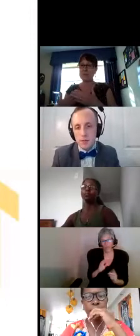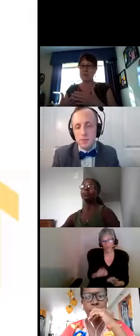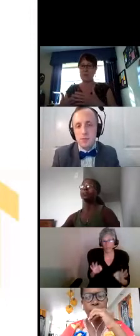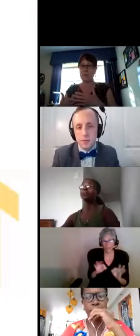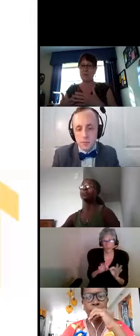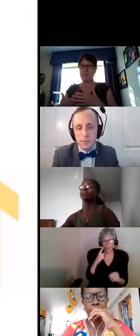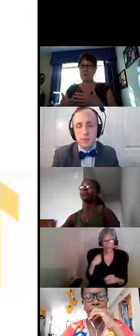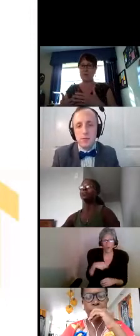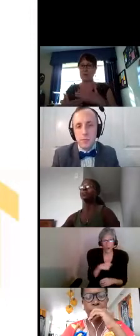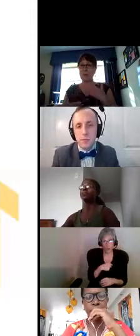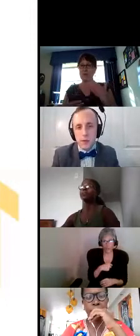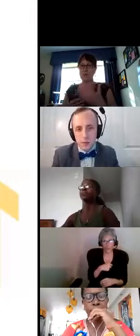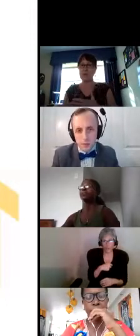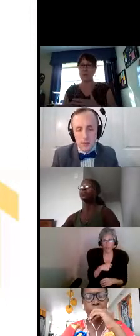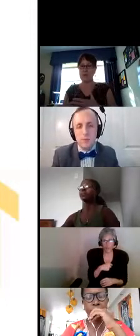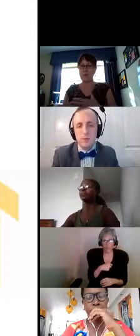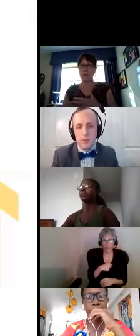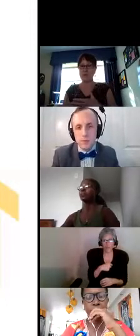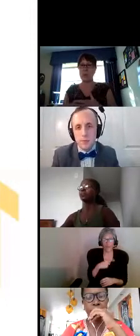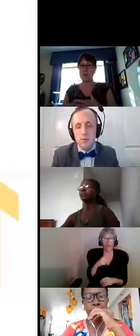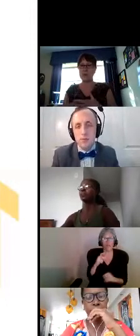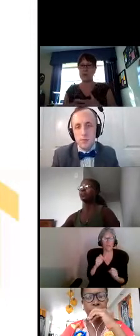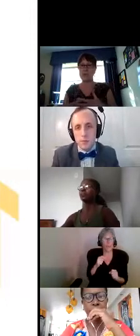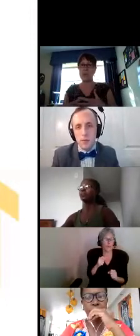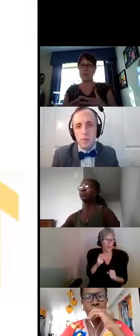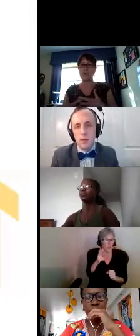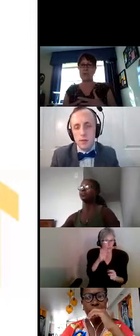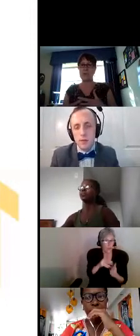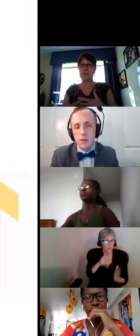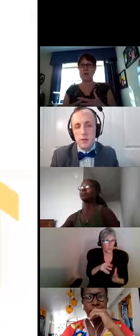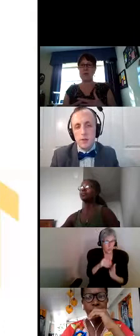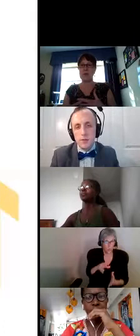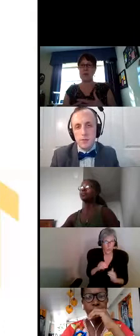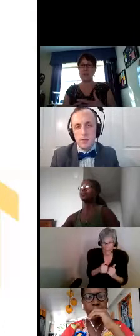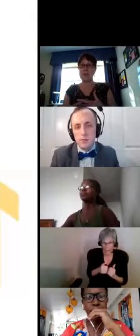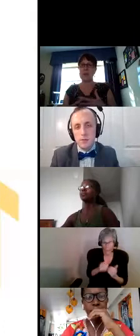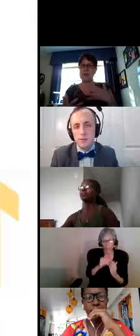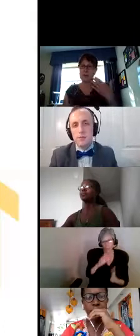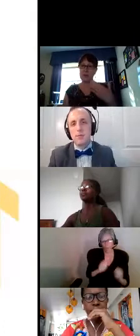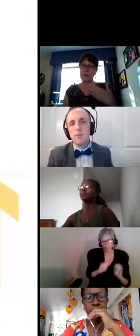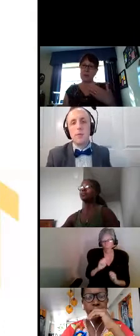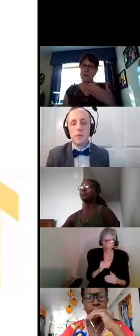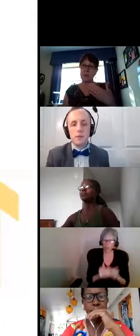to our students through the student evaluation process, so that we can hear their feedback